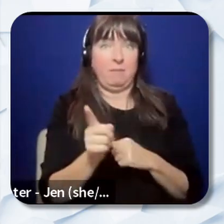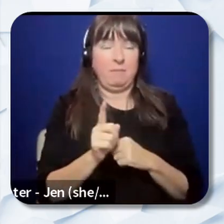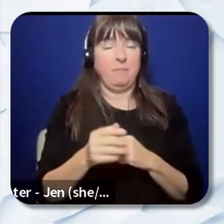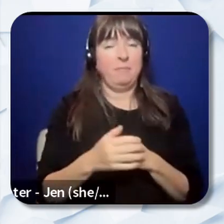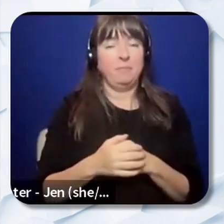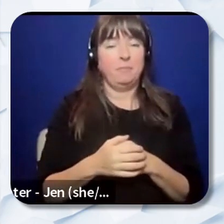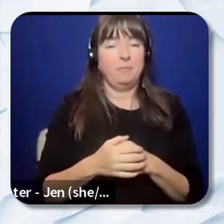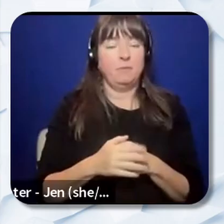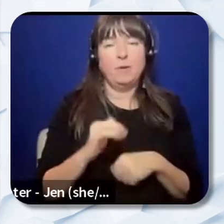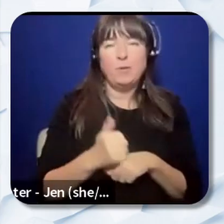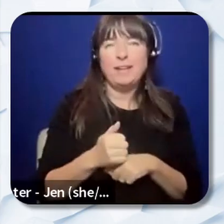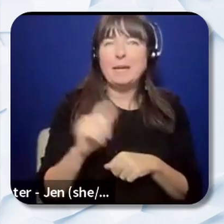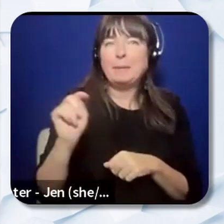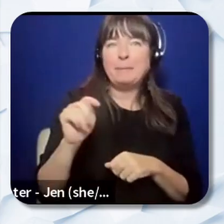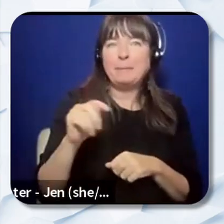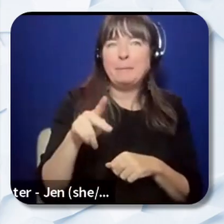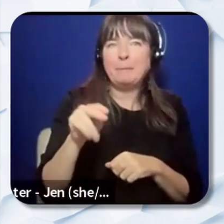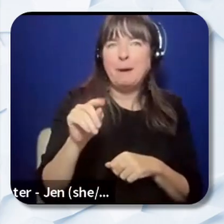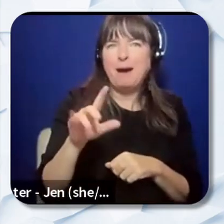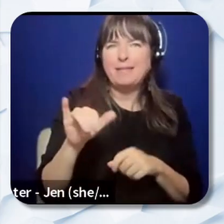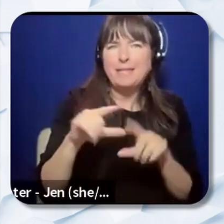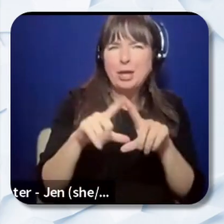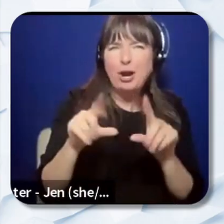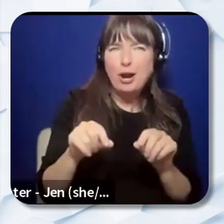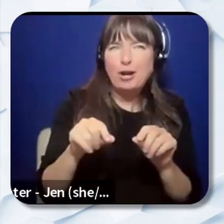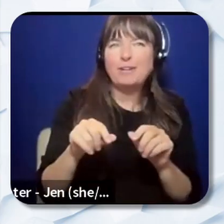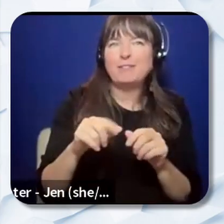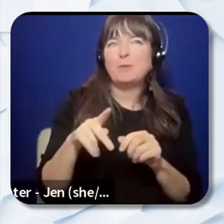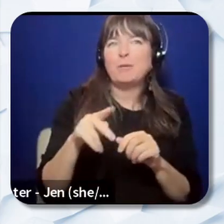like little potty cards that she could hold up and we potty trained her. It was incredible. I